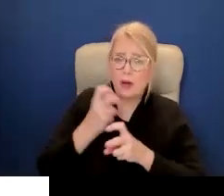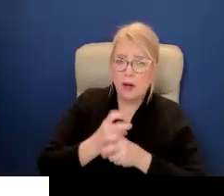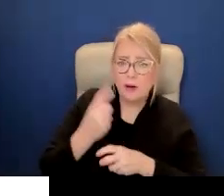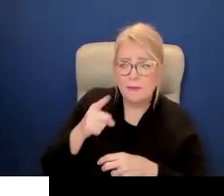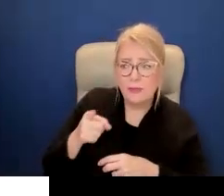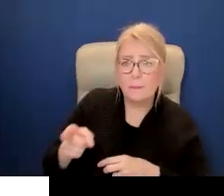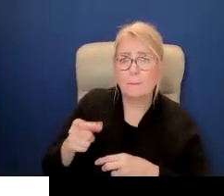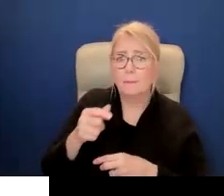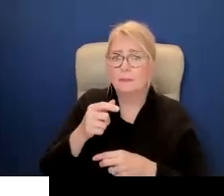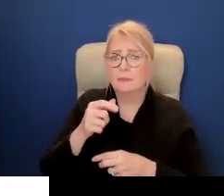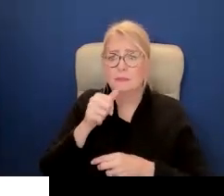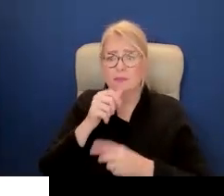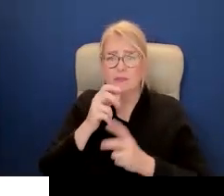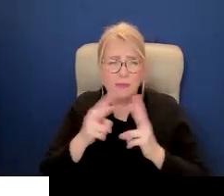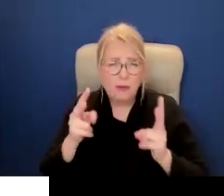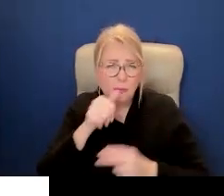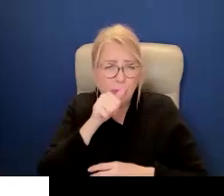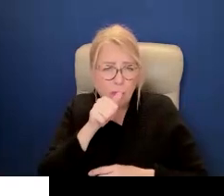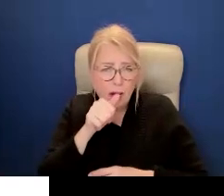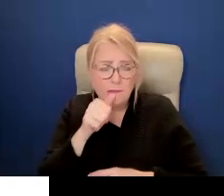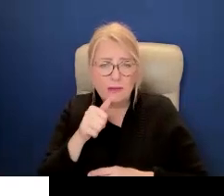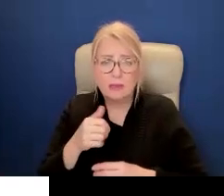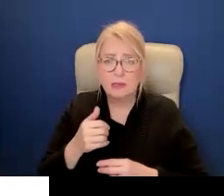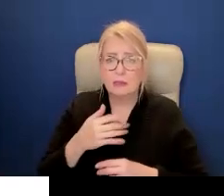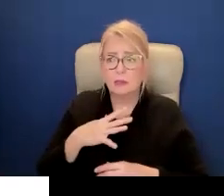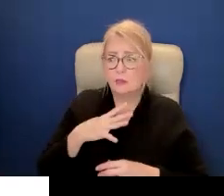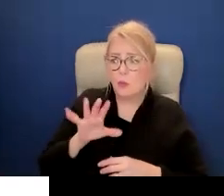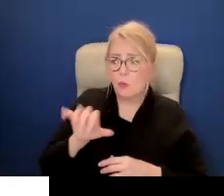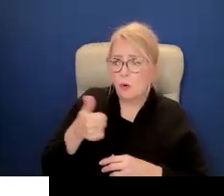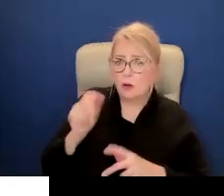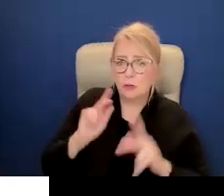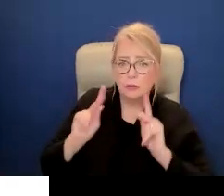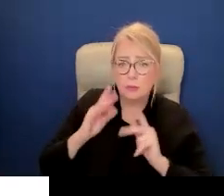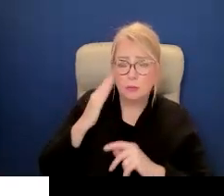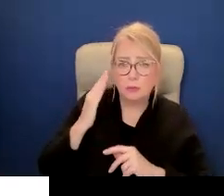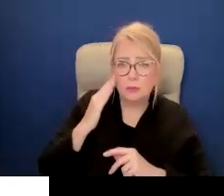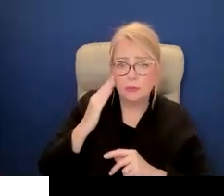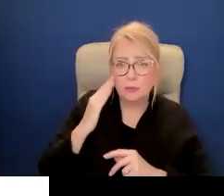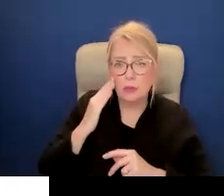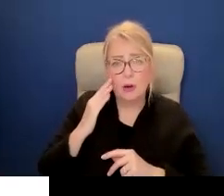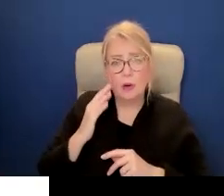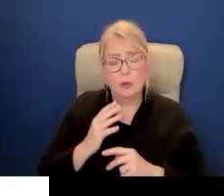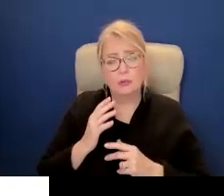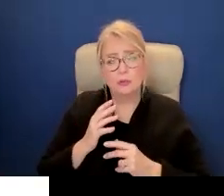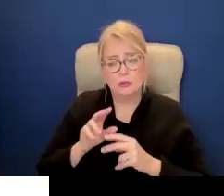maybe something they don't want disclosed to others. So being aware of that,